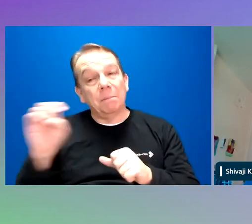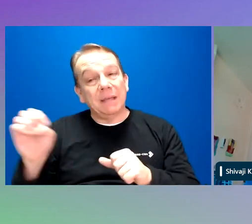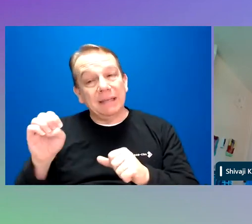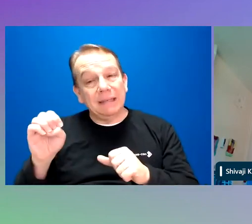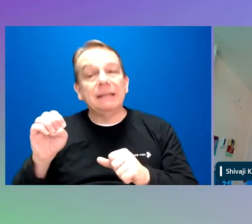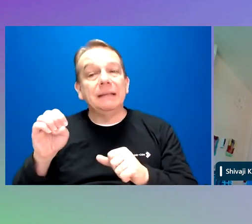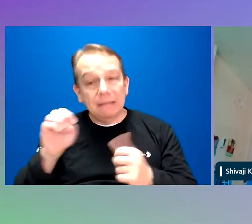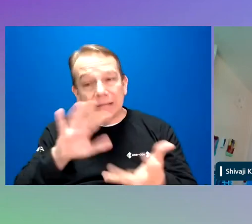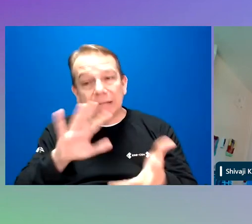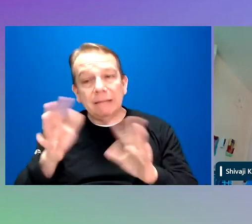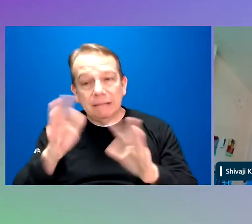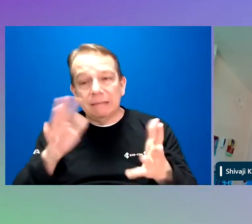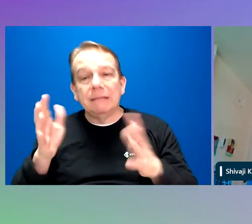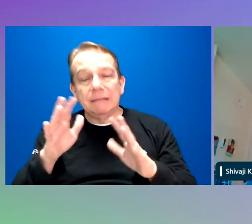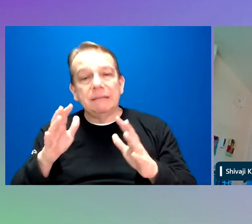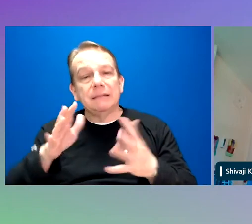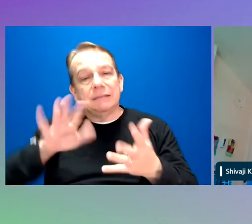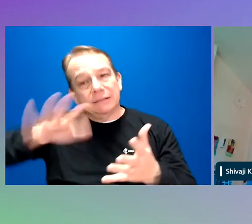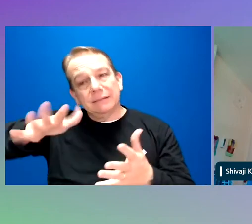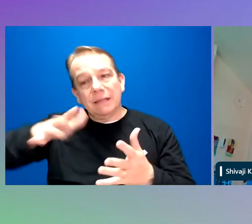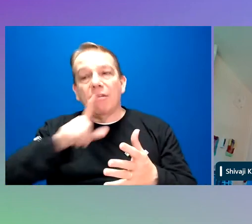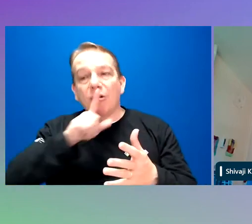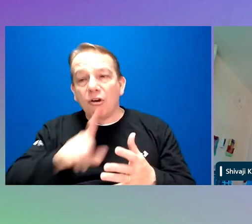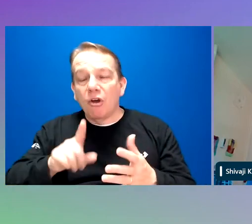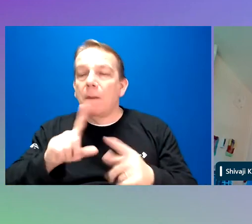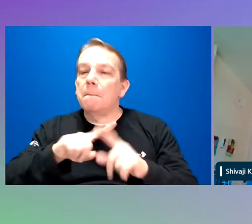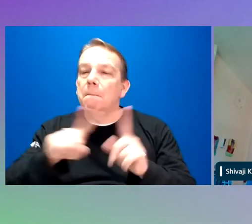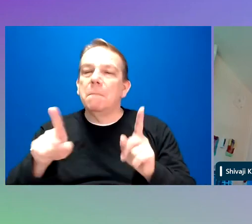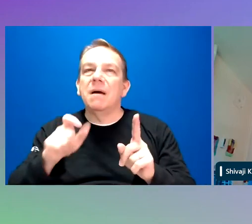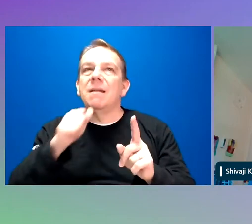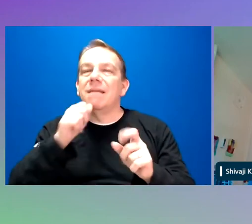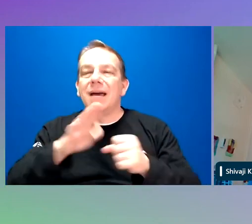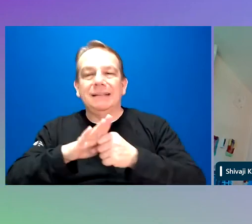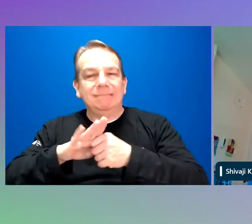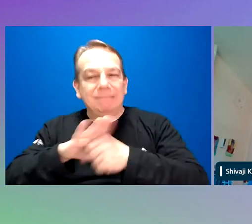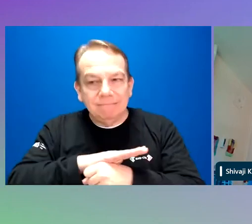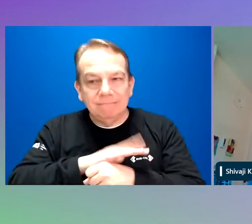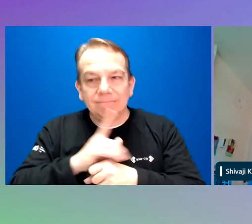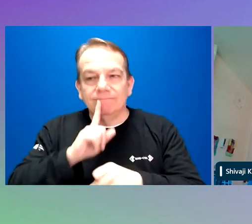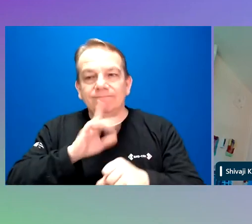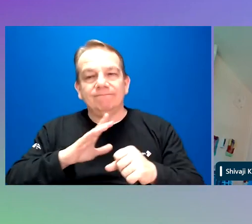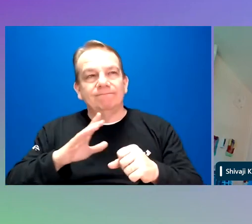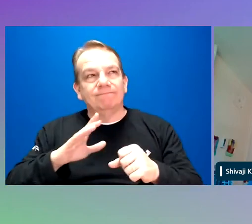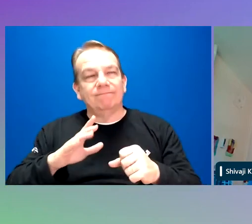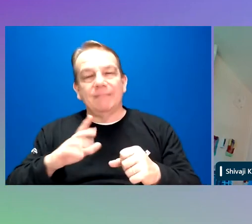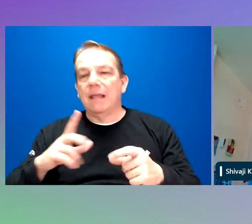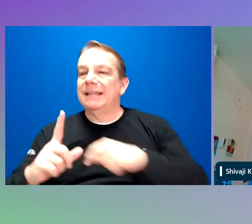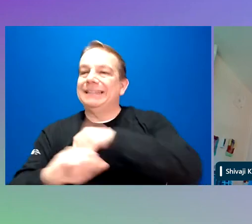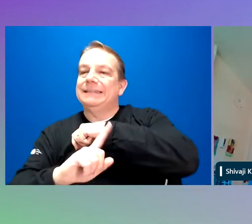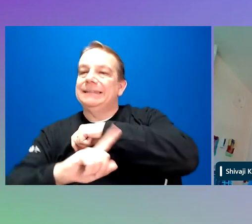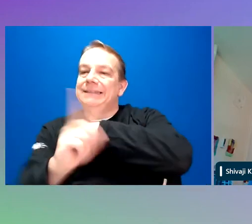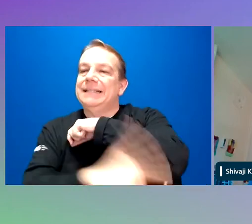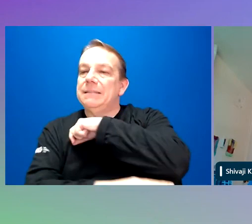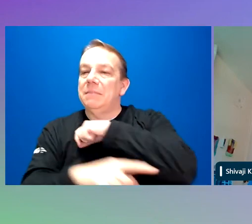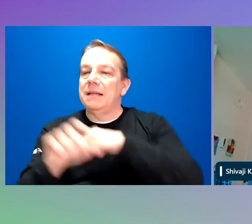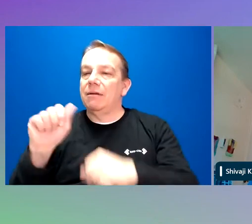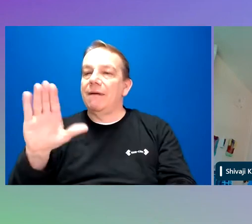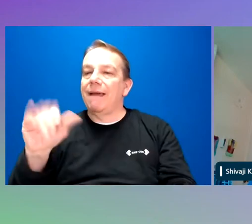, but, um, not to the point of disciplinary action. So there